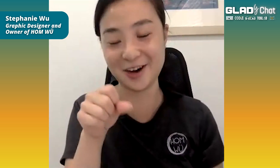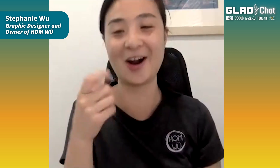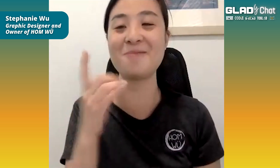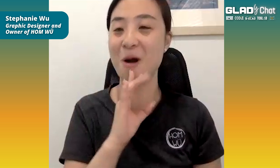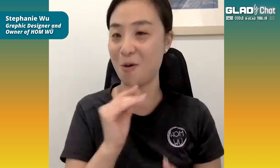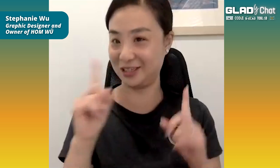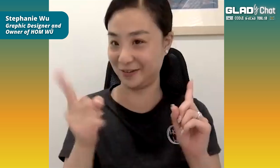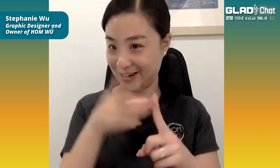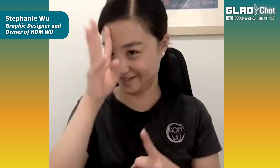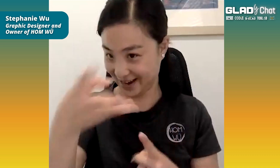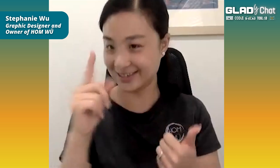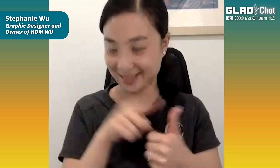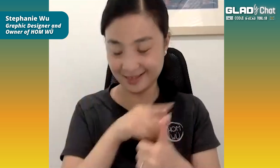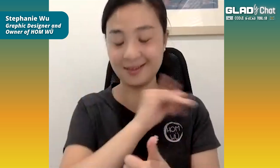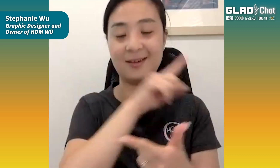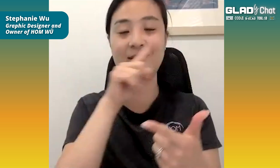So boba was first invented there.